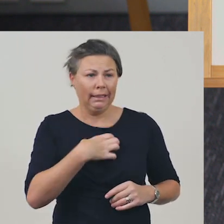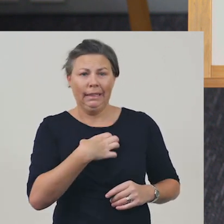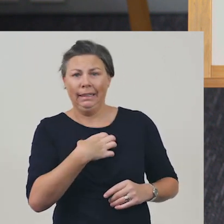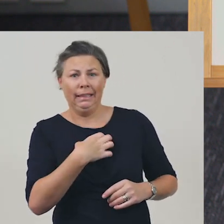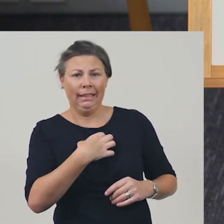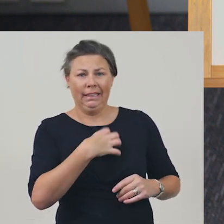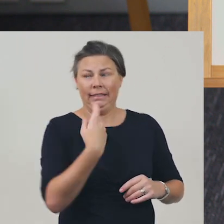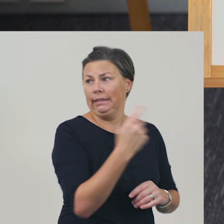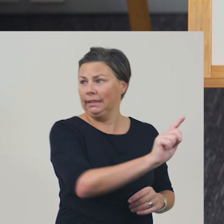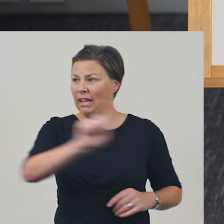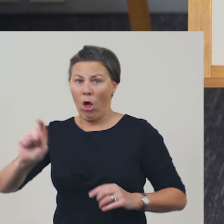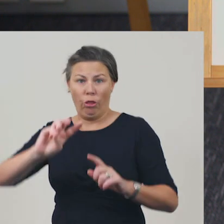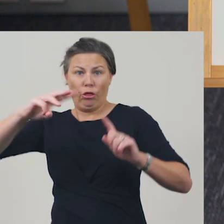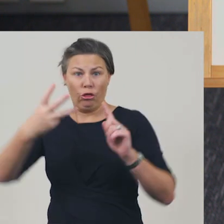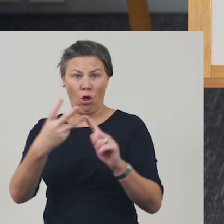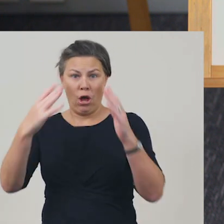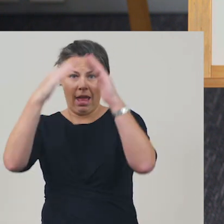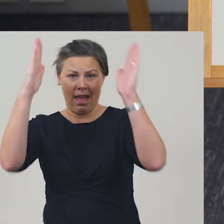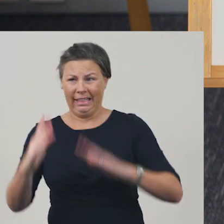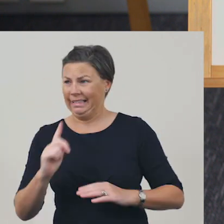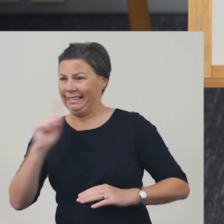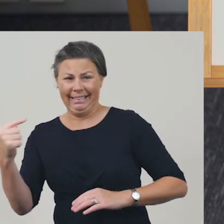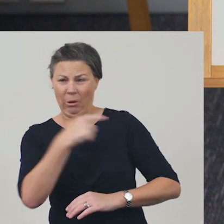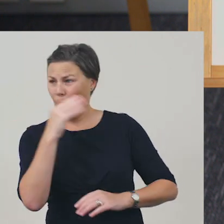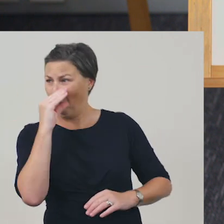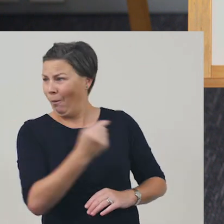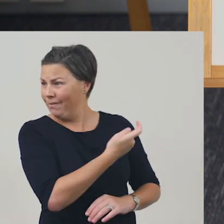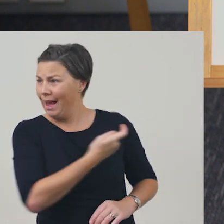She knew her house was made of bricks and was very strong.